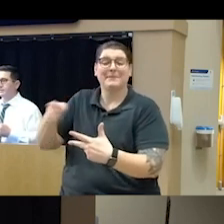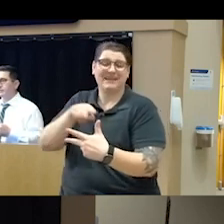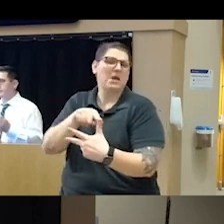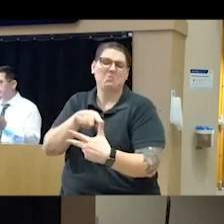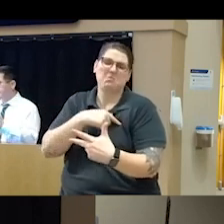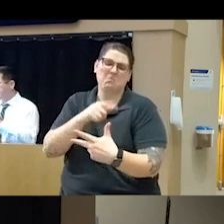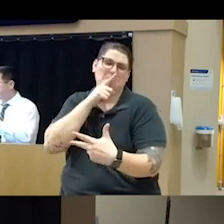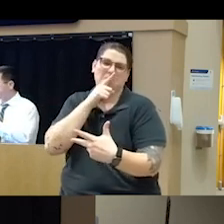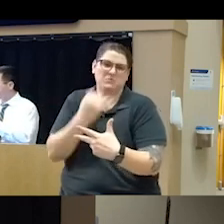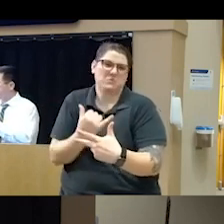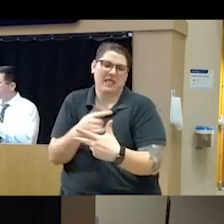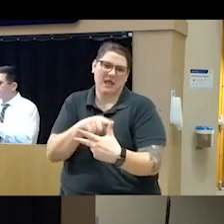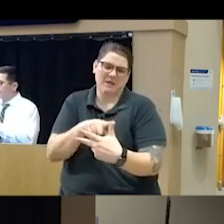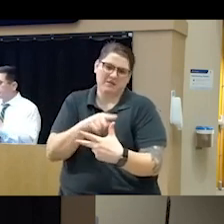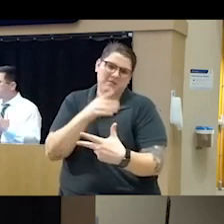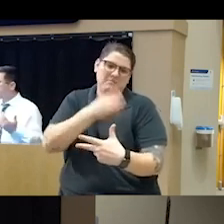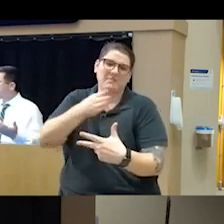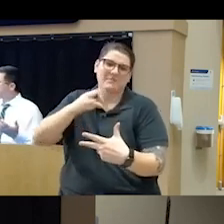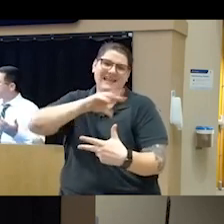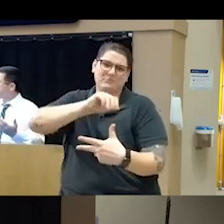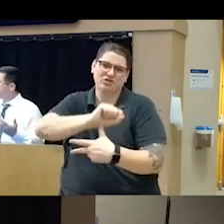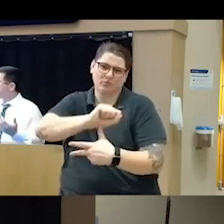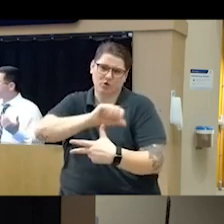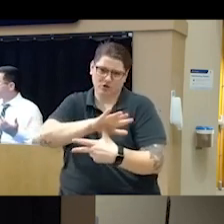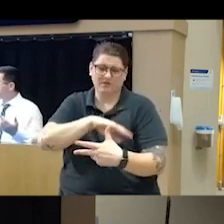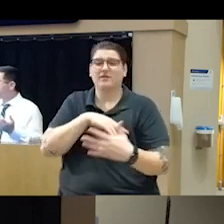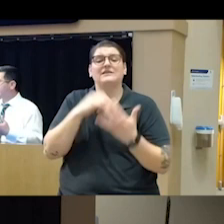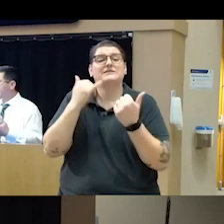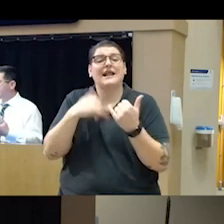images or blood barrier Imaging work that I'm doing mostly going to be focusing on vision and